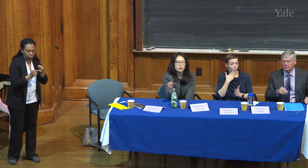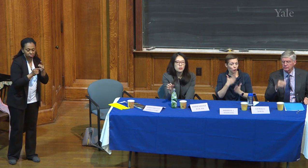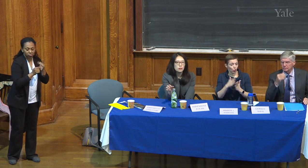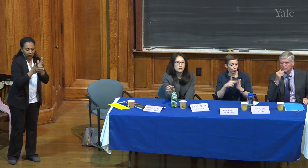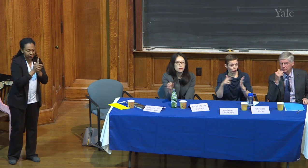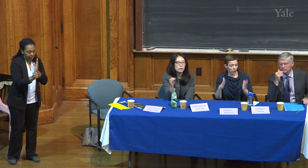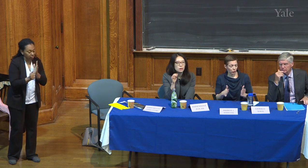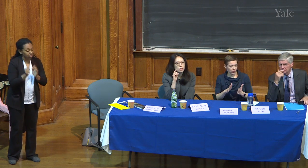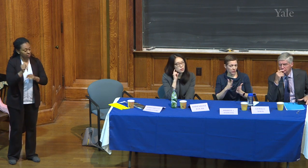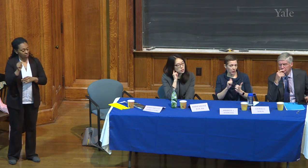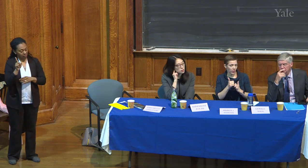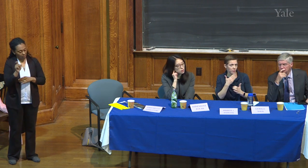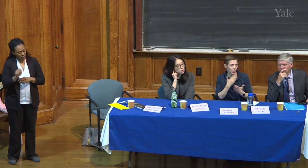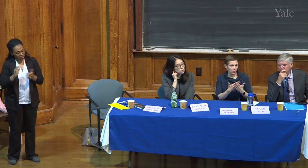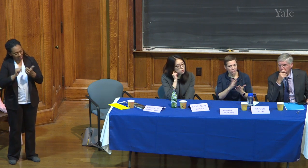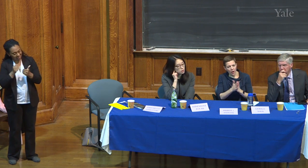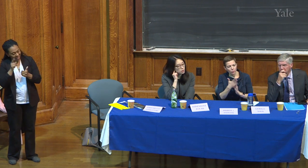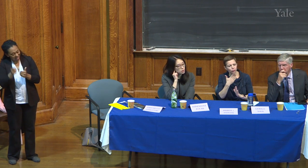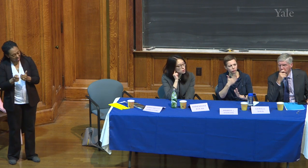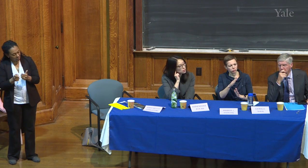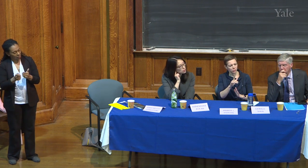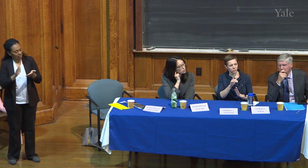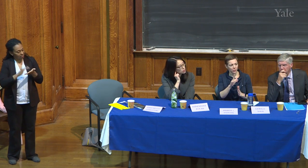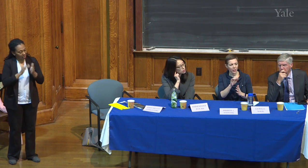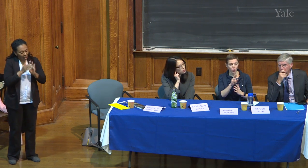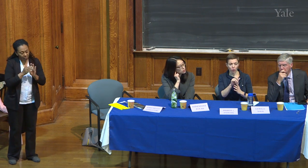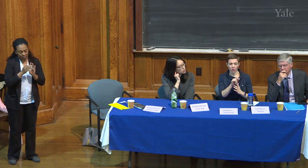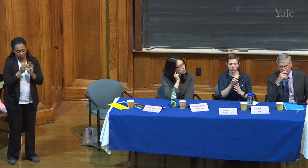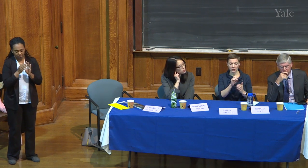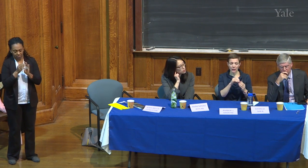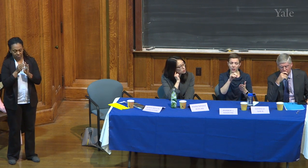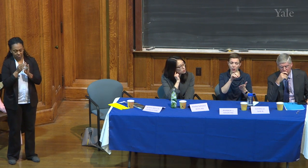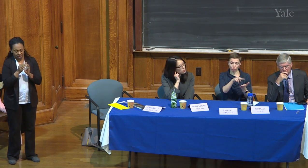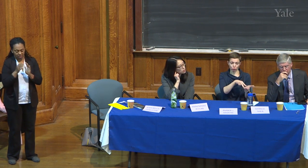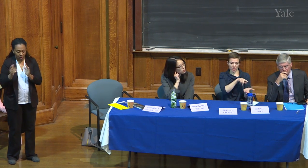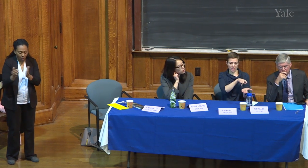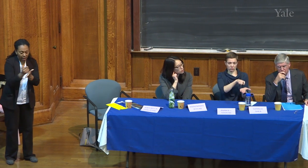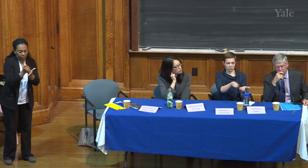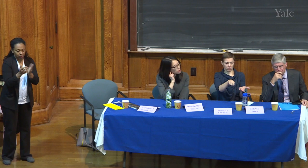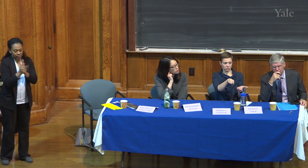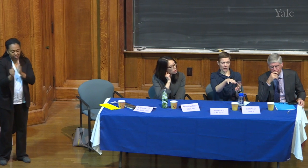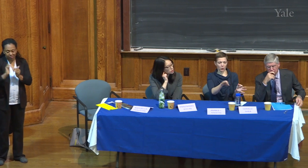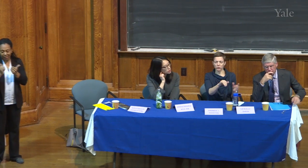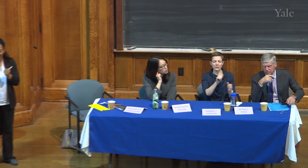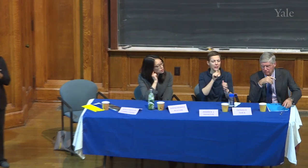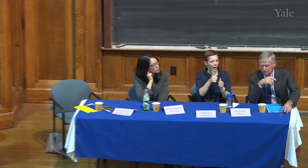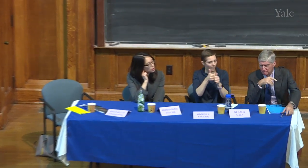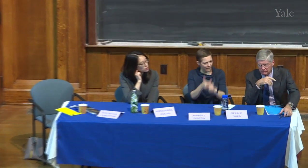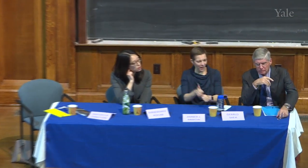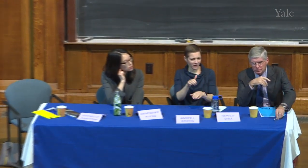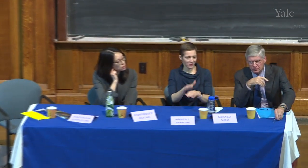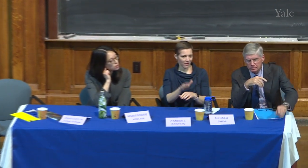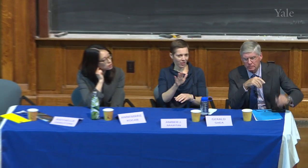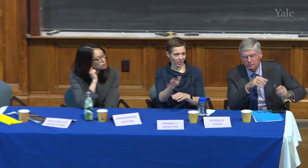The question is how do they become such good readers? And how do they become literate in a written language